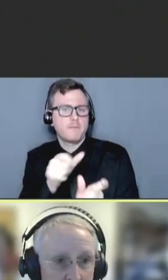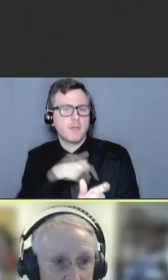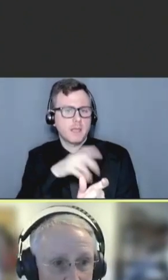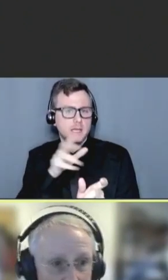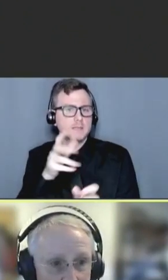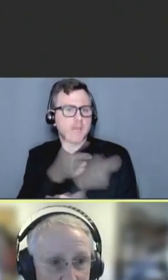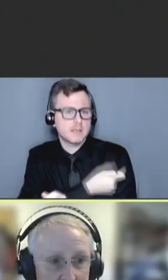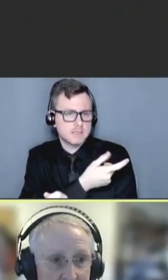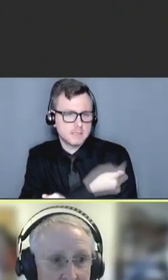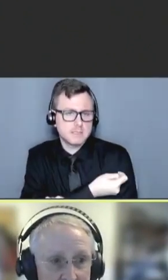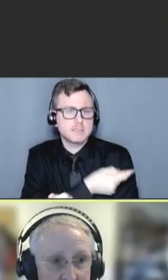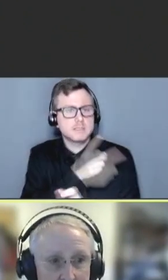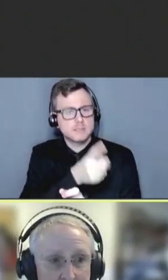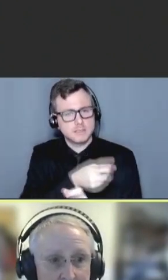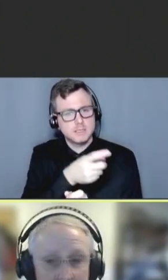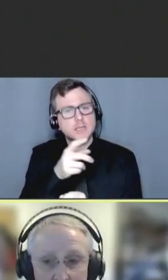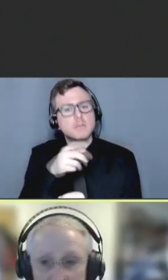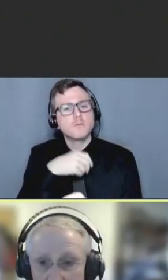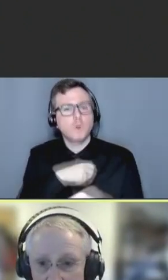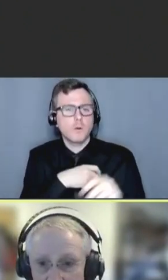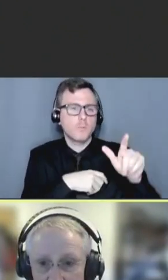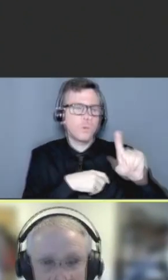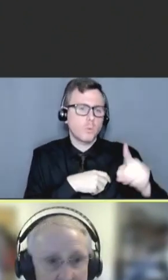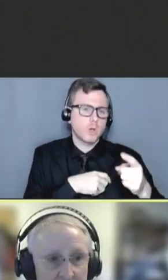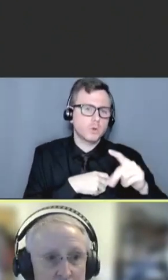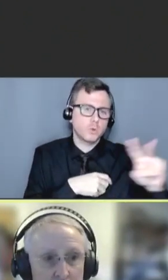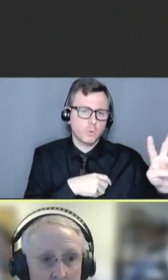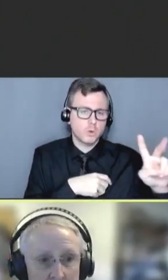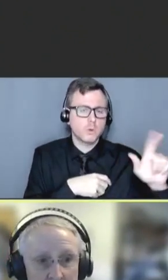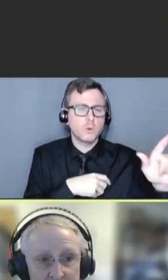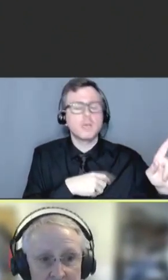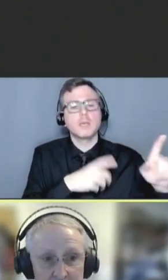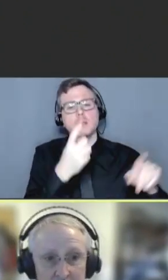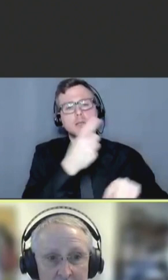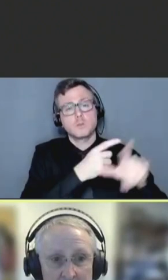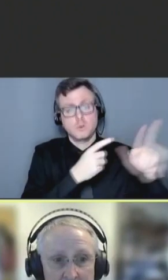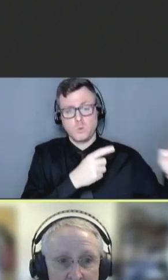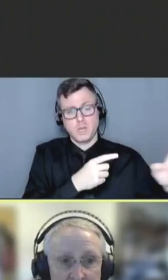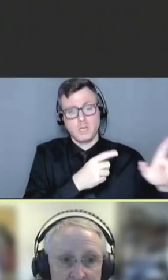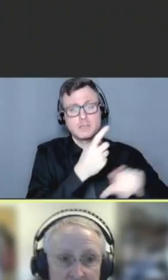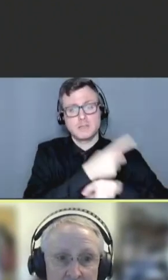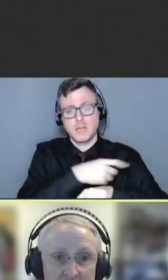dose of the bivalent vaccine, and these analyses were all adjusted for age, sex,